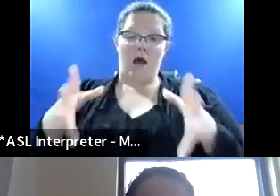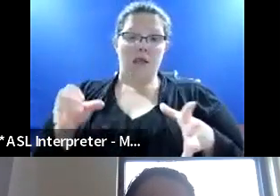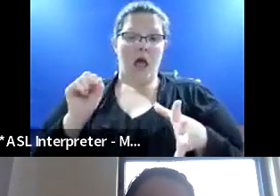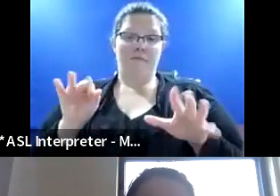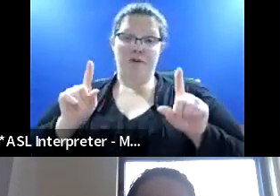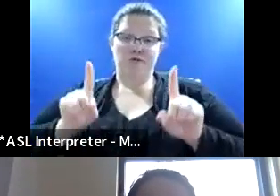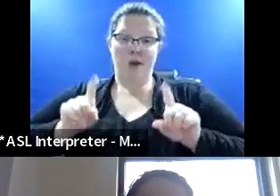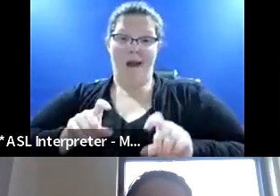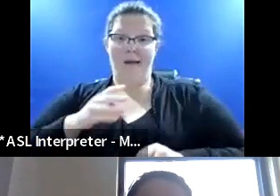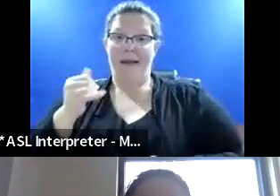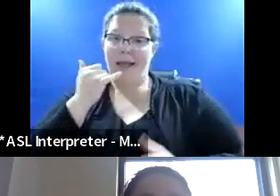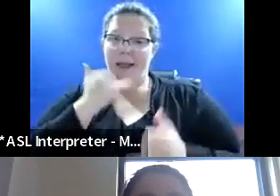WONDERFUL. WOULD YOU MIND SHARING A LITTLE MORE ABOUT MAYBE HOW YOU MADE THOSE CONNECTIONS, HOW YOU WERE ABLE TO GET IN.